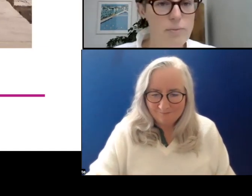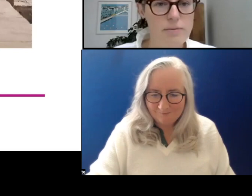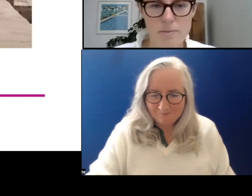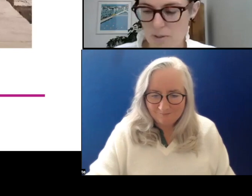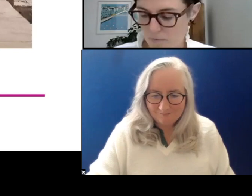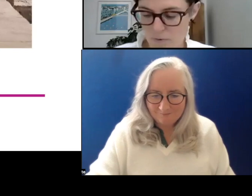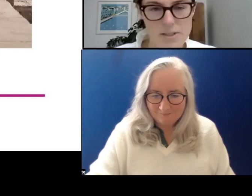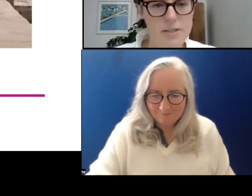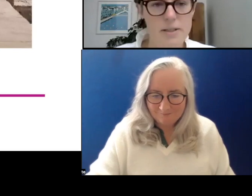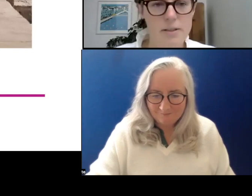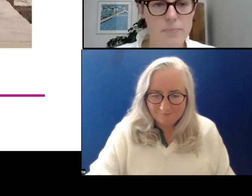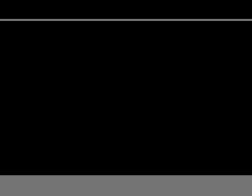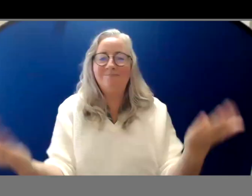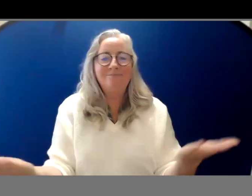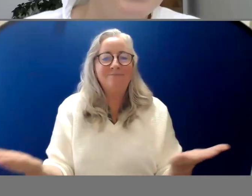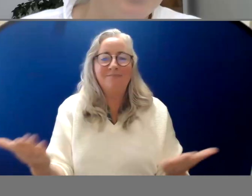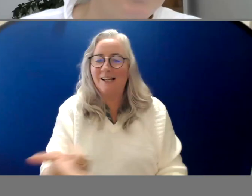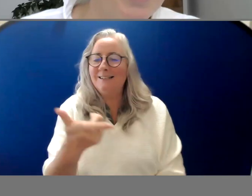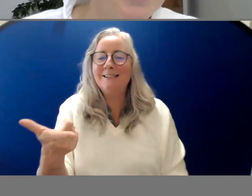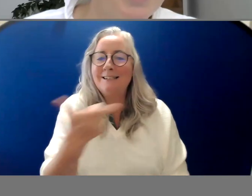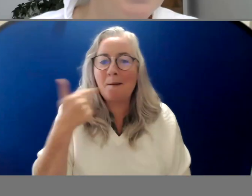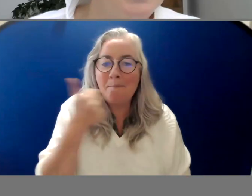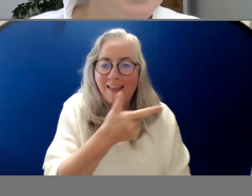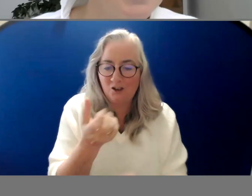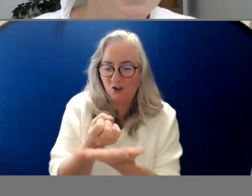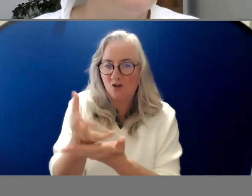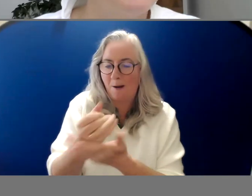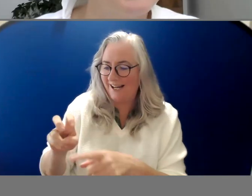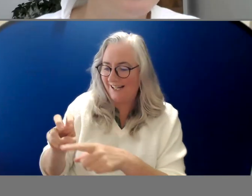we'll have some time for questions at the end. A description of stairs is a set of steps that lead